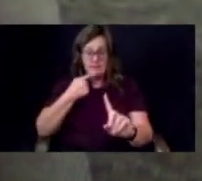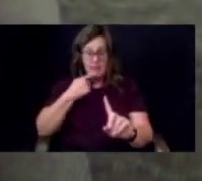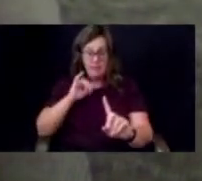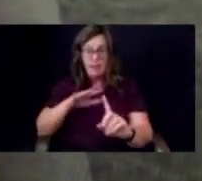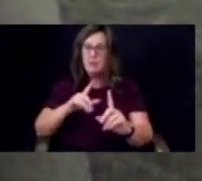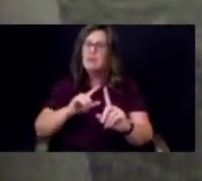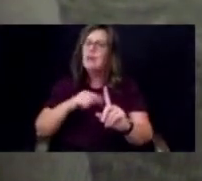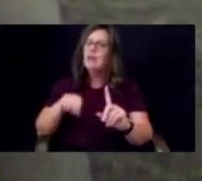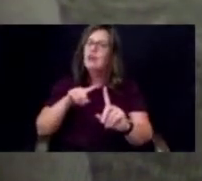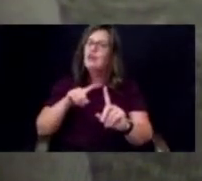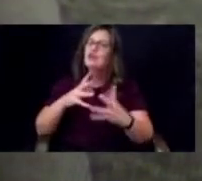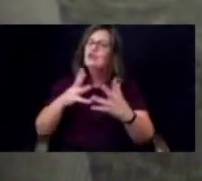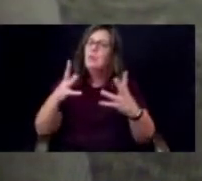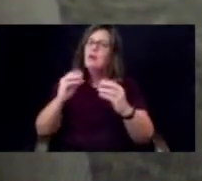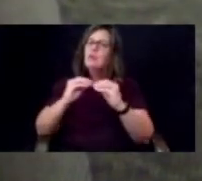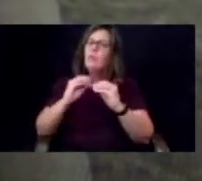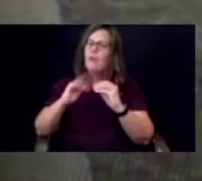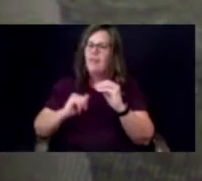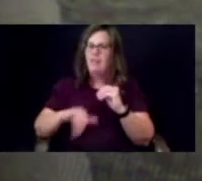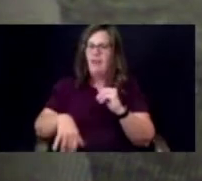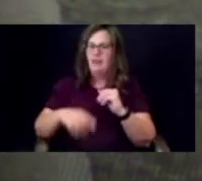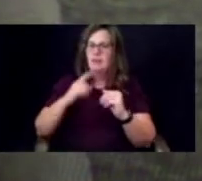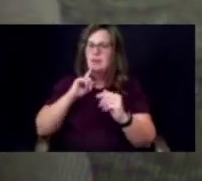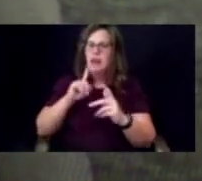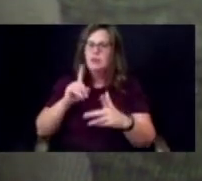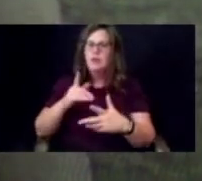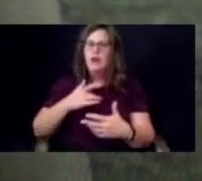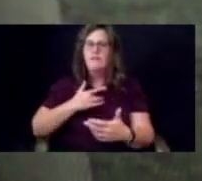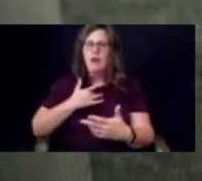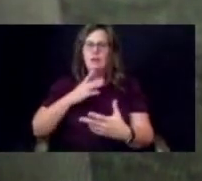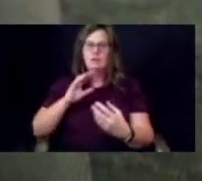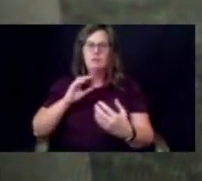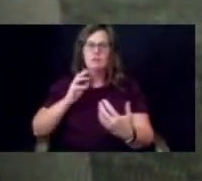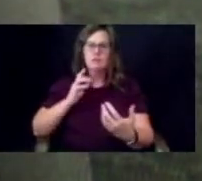that's the place where i found community beyond belief and that's the place that led me to